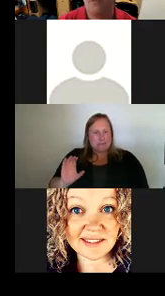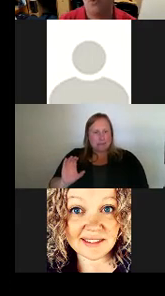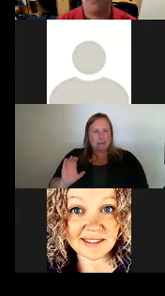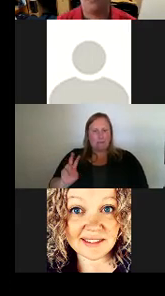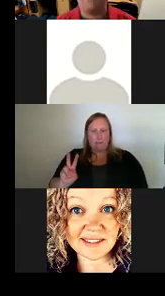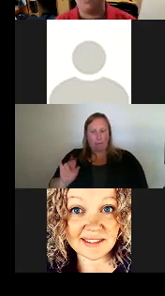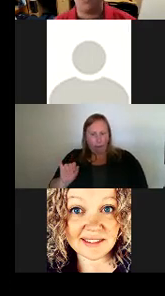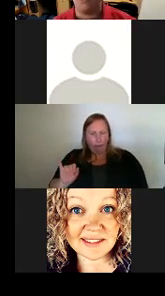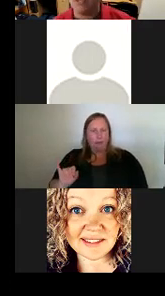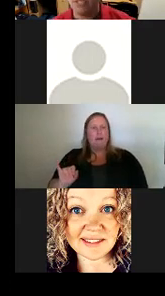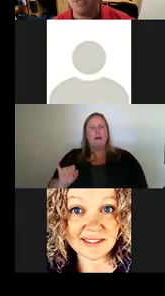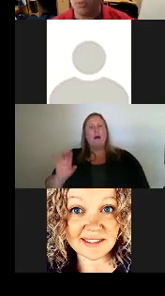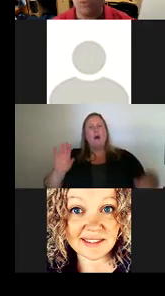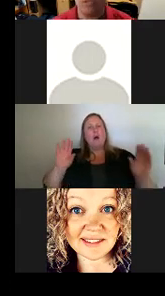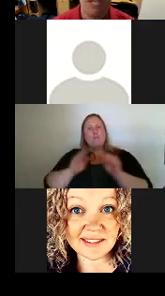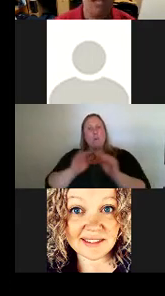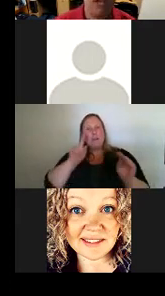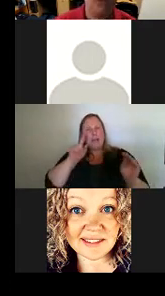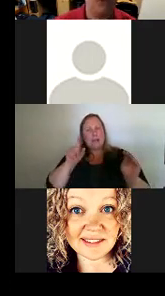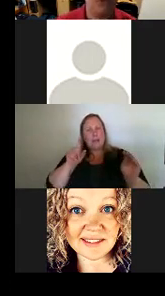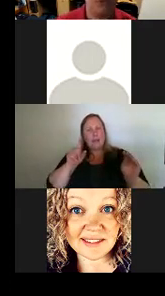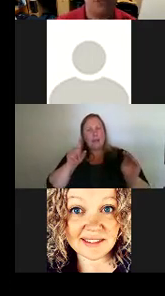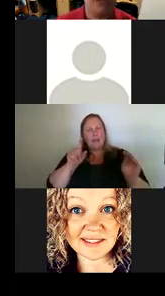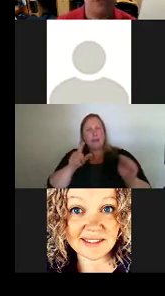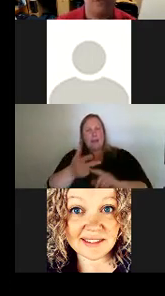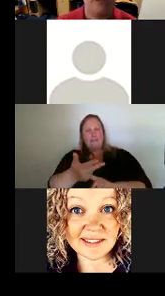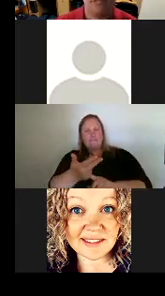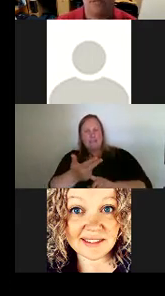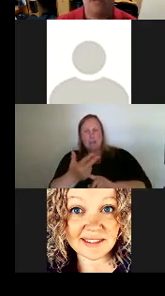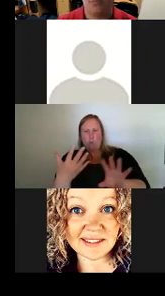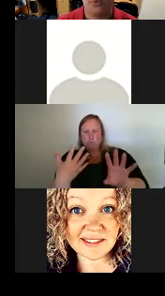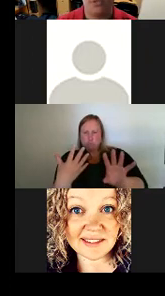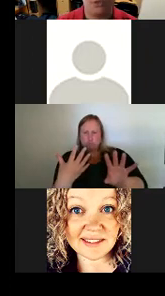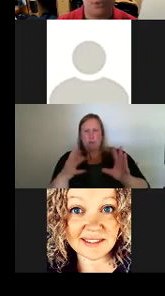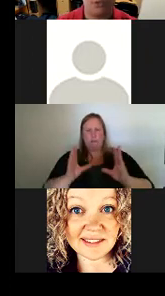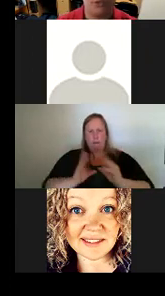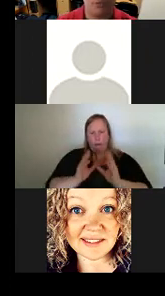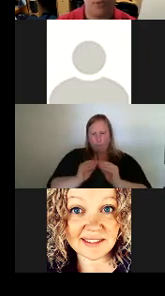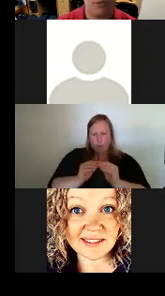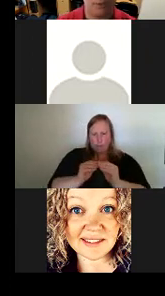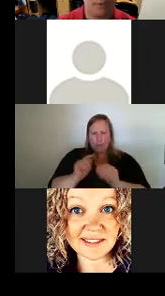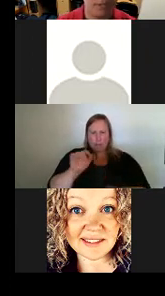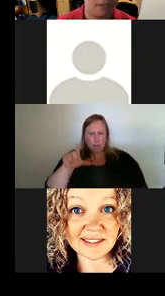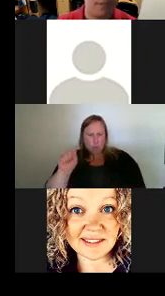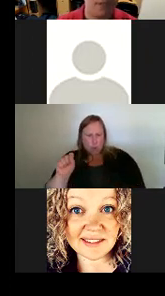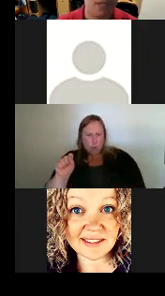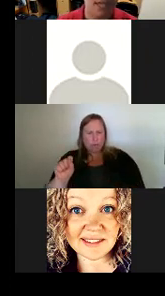THE TOOLS AND HOW TO USE THOSE FOR REMOTE STRUCTURES AND SUPPORT SERVICES.